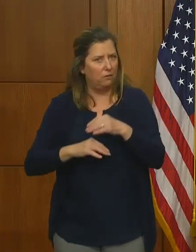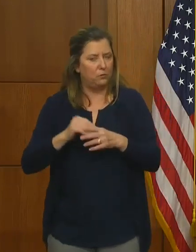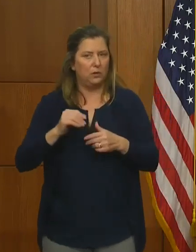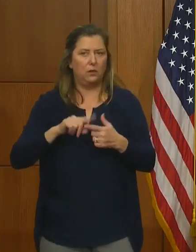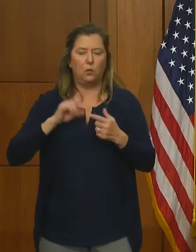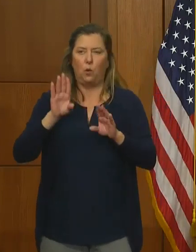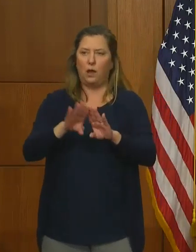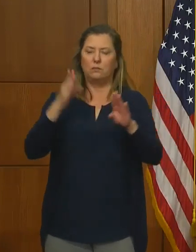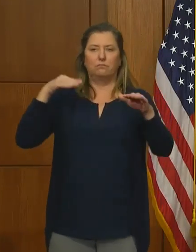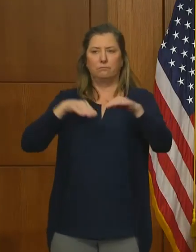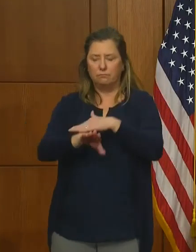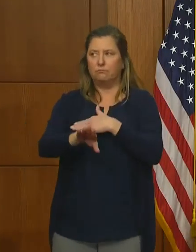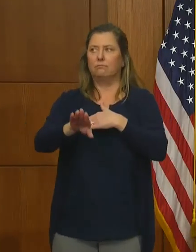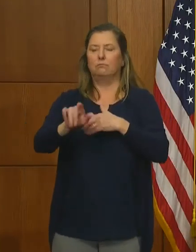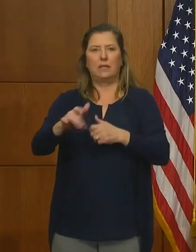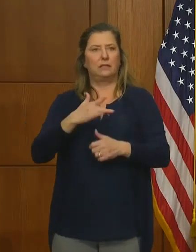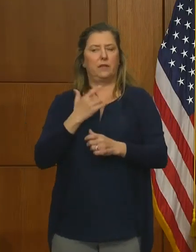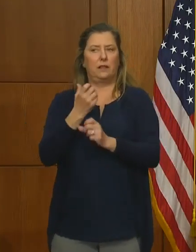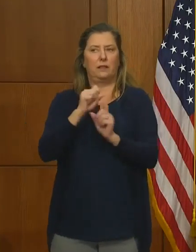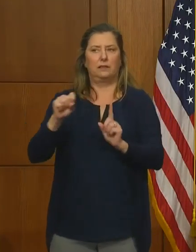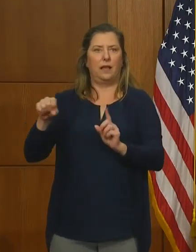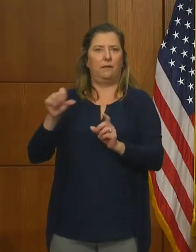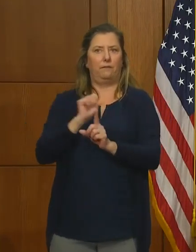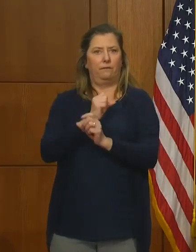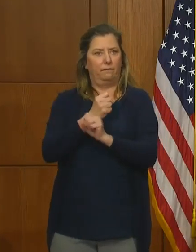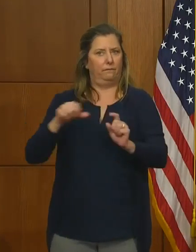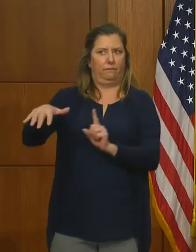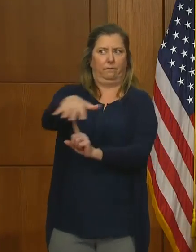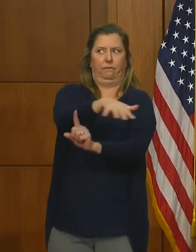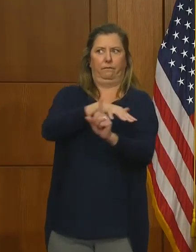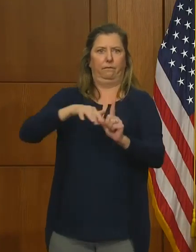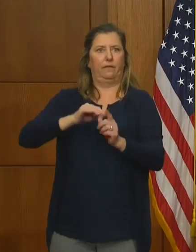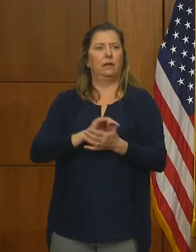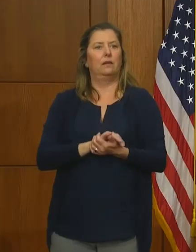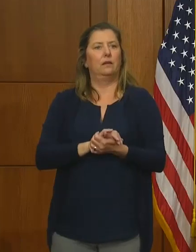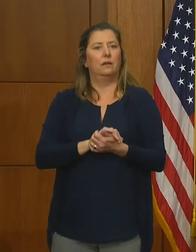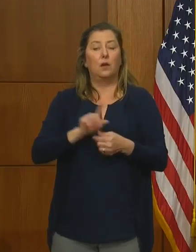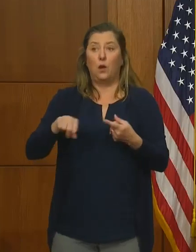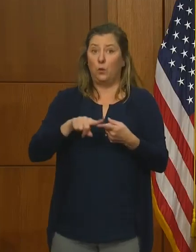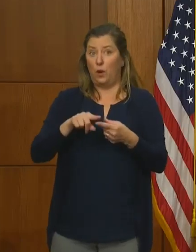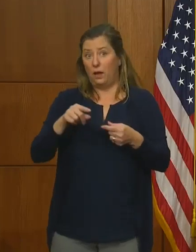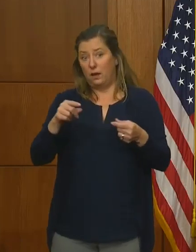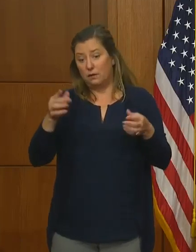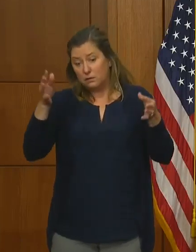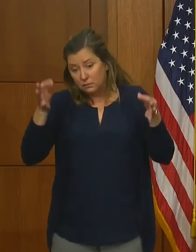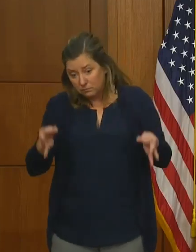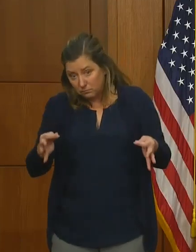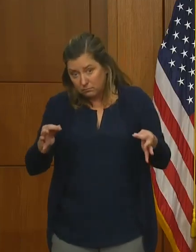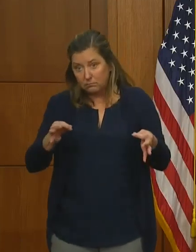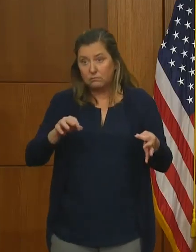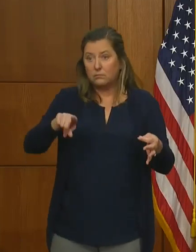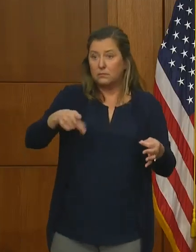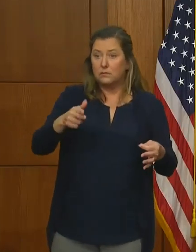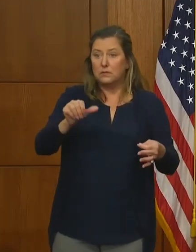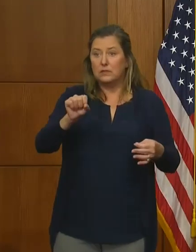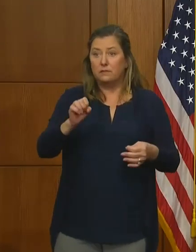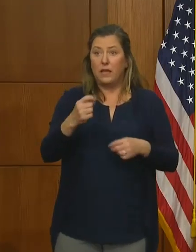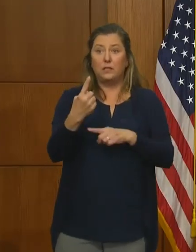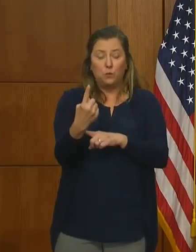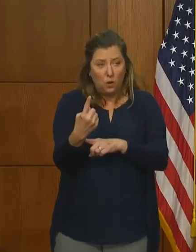BE COMFORTABLE- THEY NEED TO BE ASSURED THAT- WHEN THEY RE ENTER. THAT IT'S SAFE AND SO I